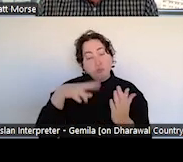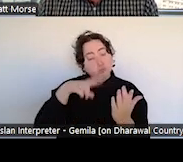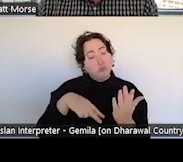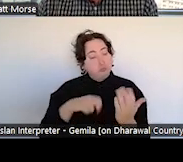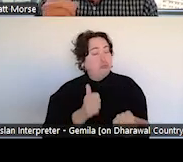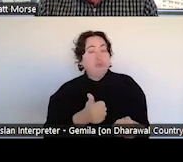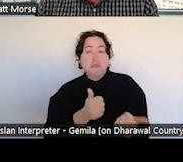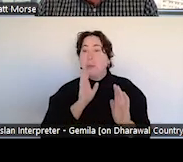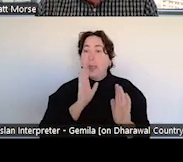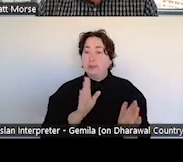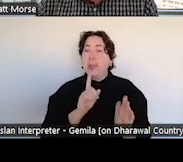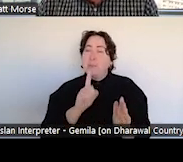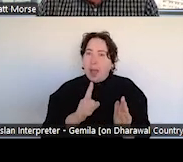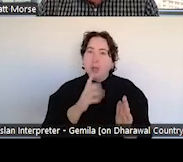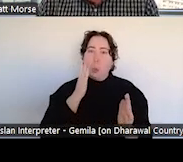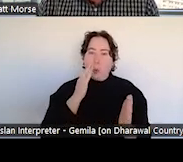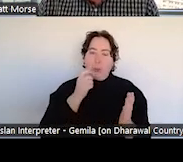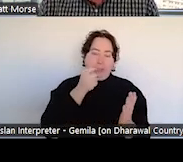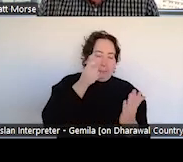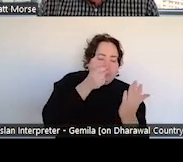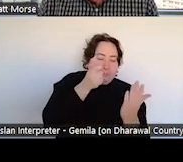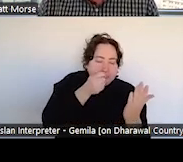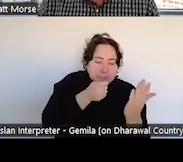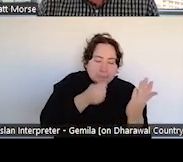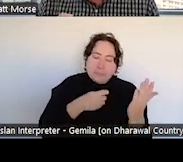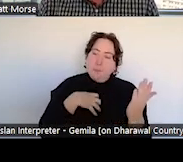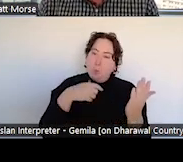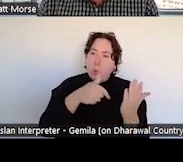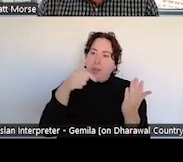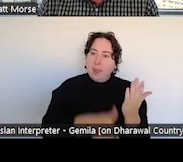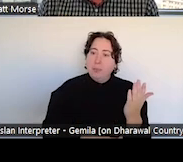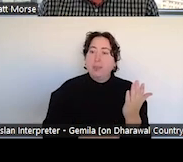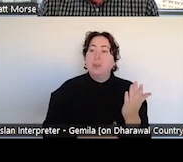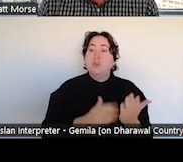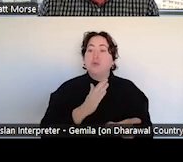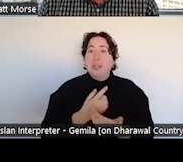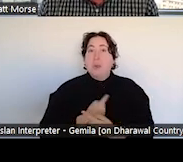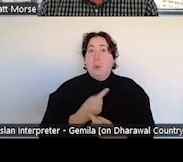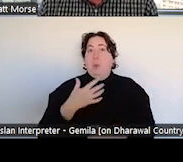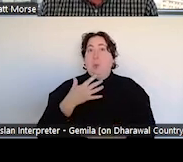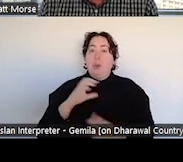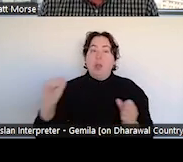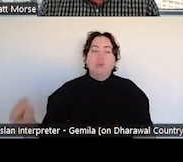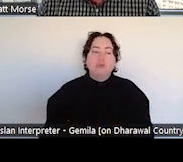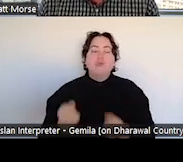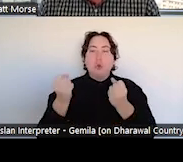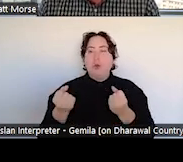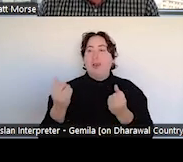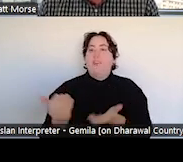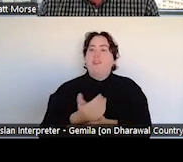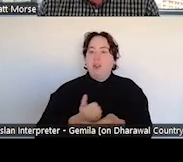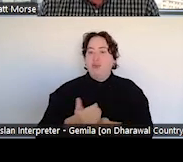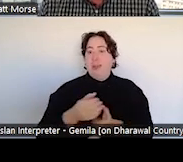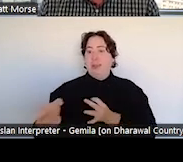but when we peel back the layers, we are looking for a strong fundraising plan that is achievable,